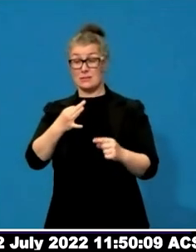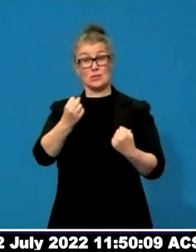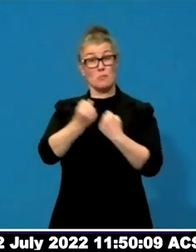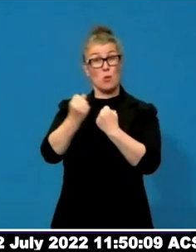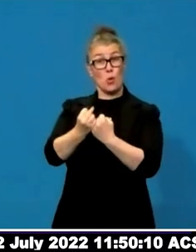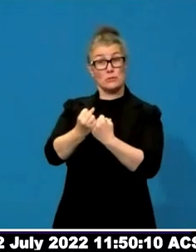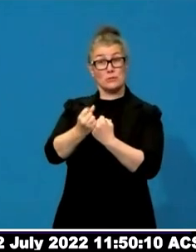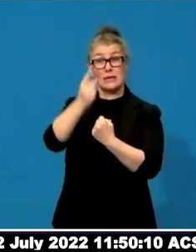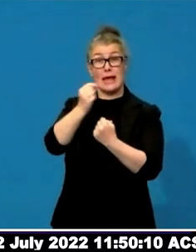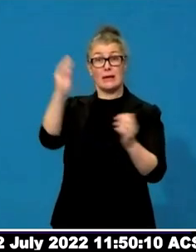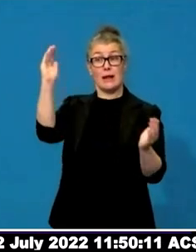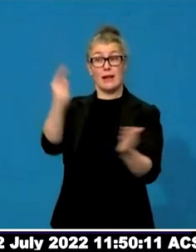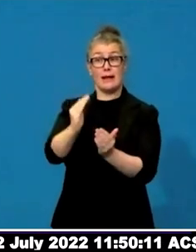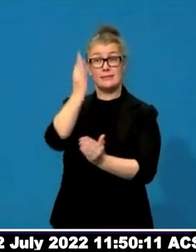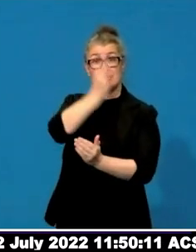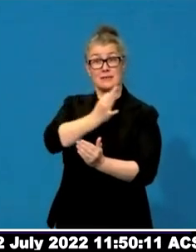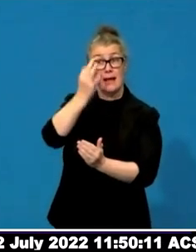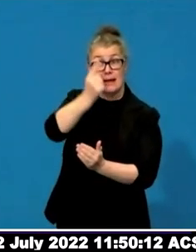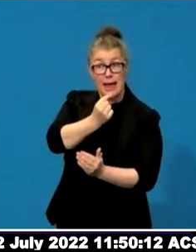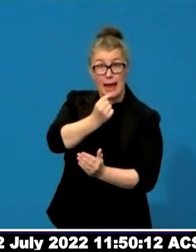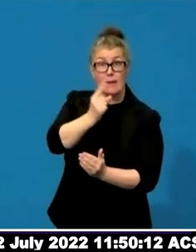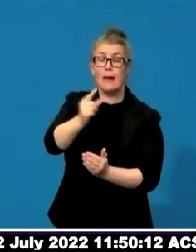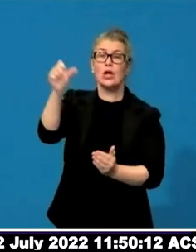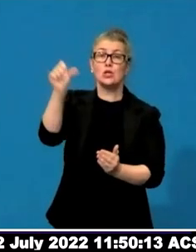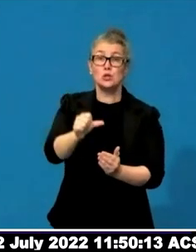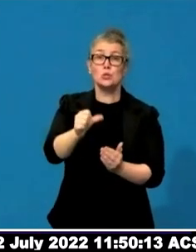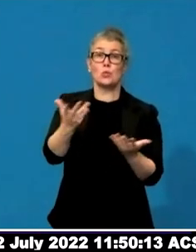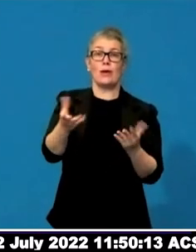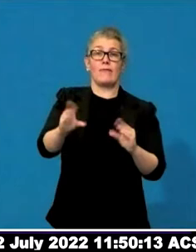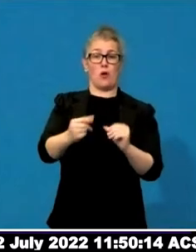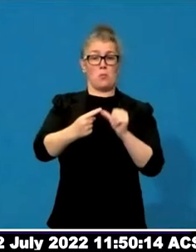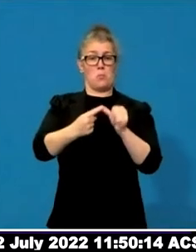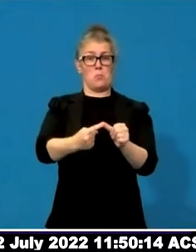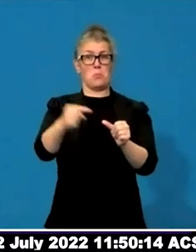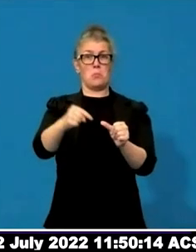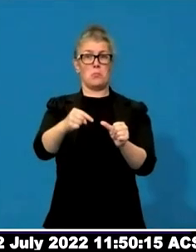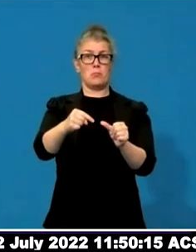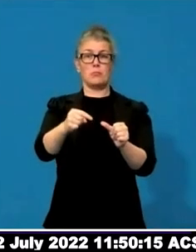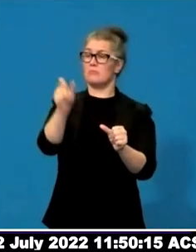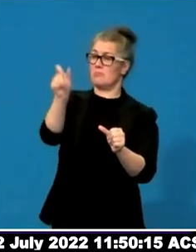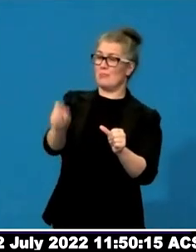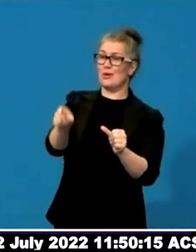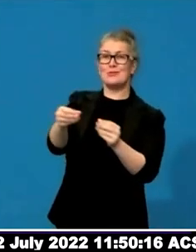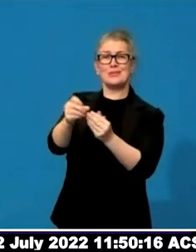But it should be the person with the disability's input and decision